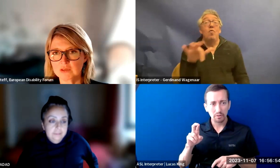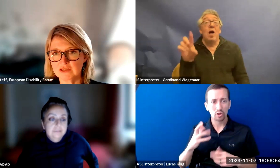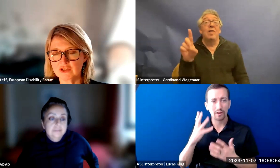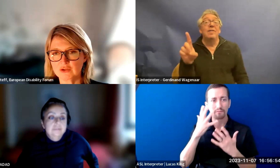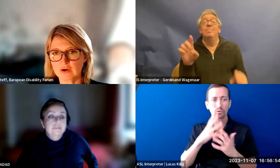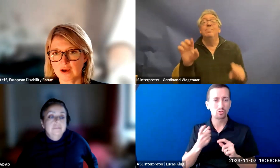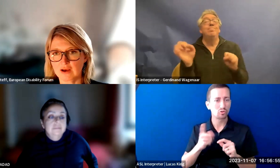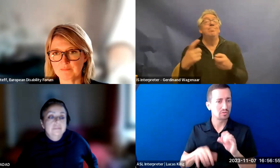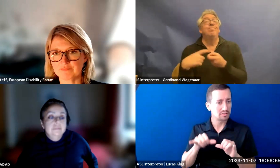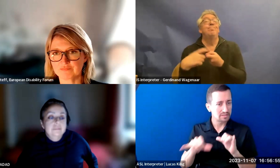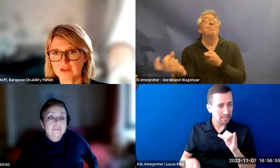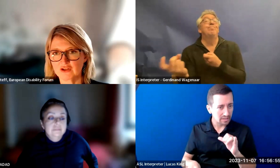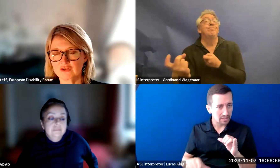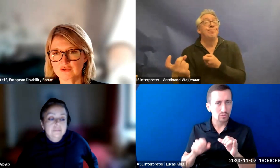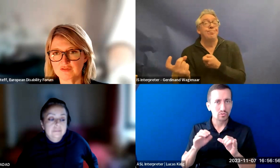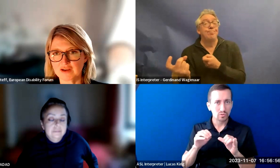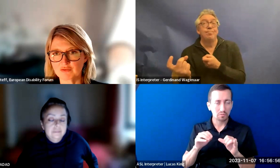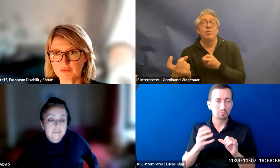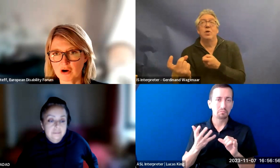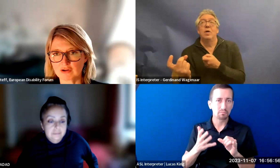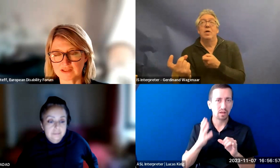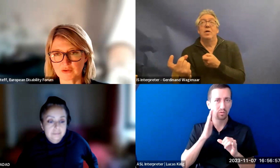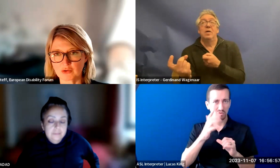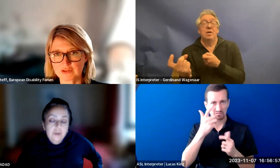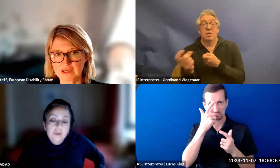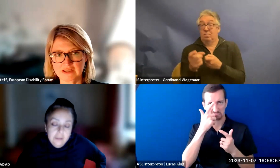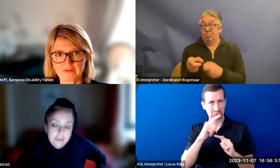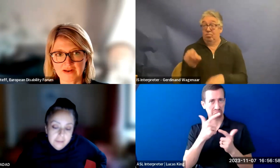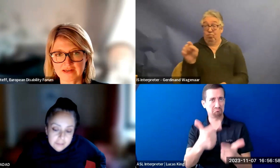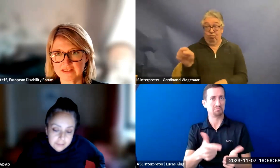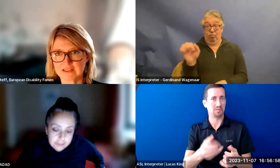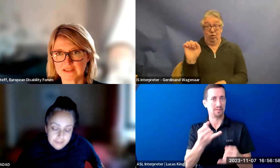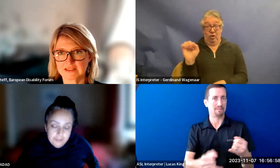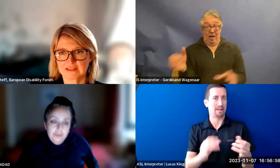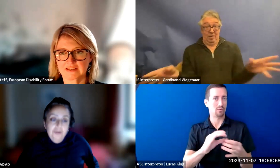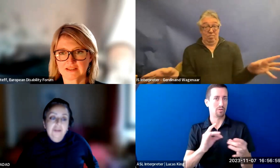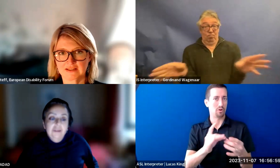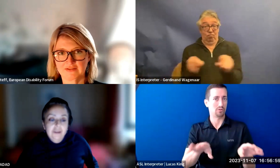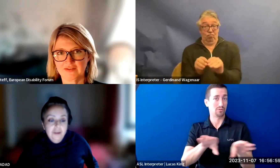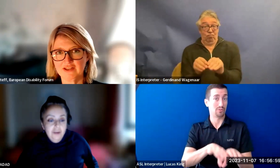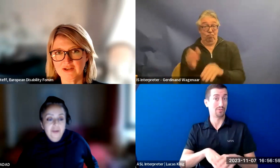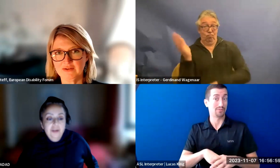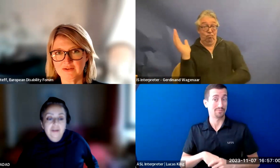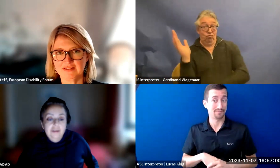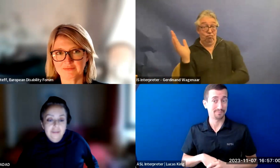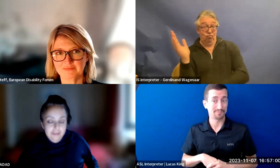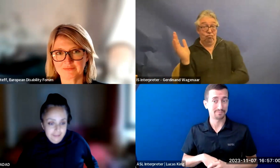so I will let you do the final remarks in concluding the event. Thank you.